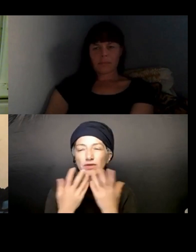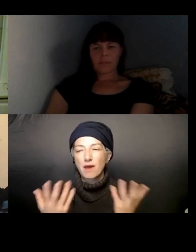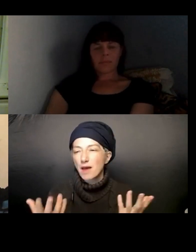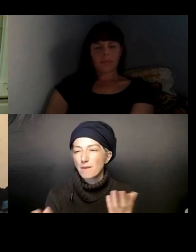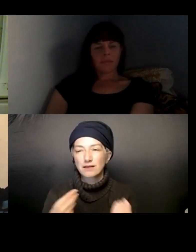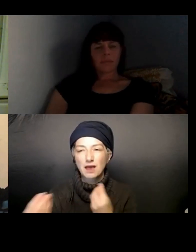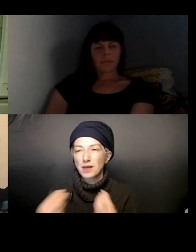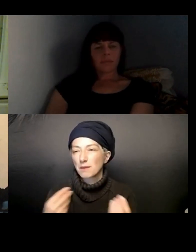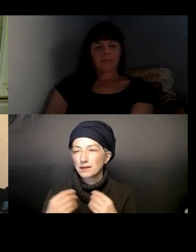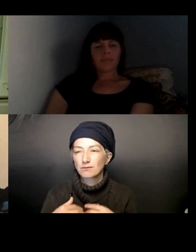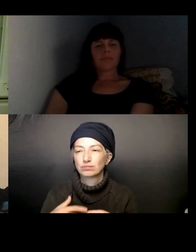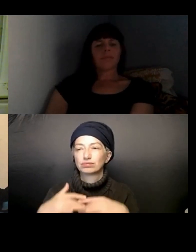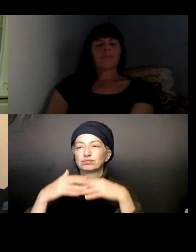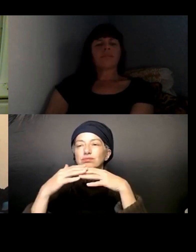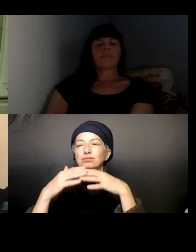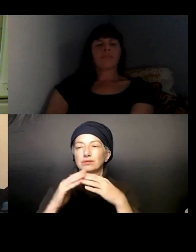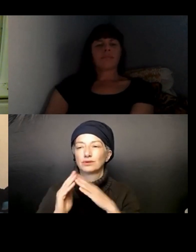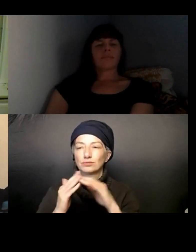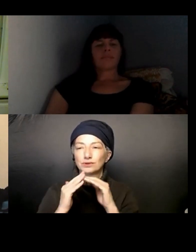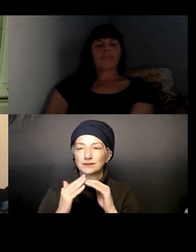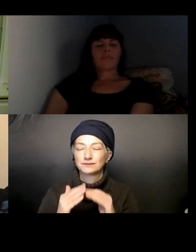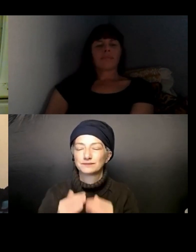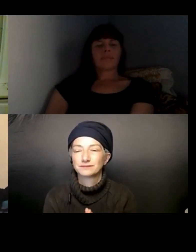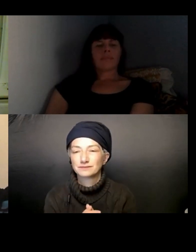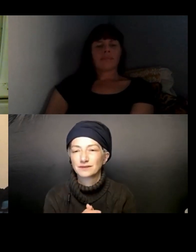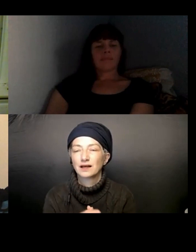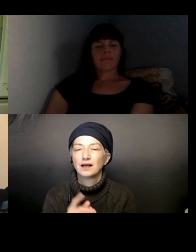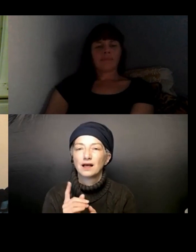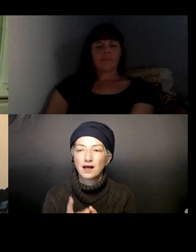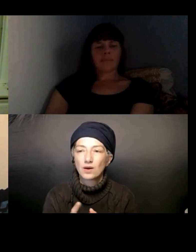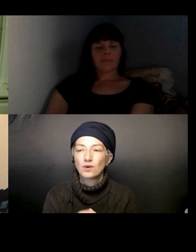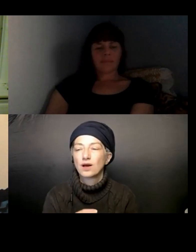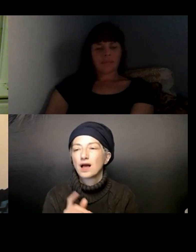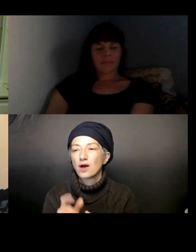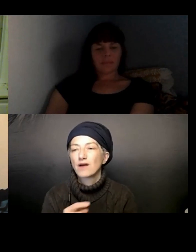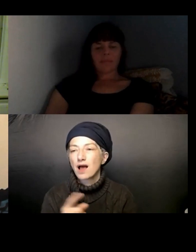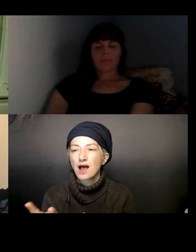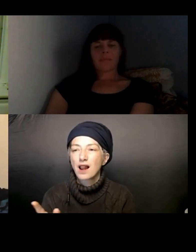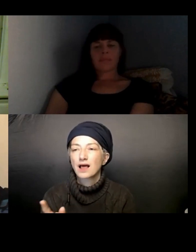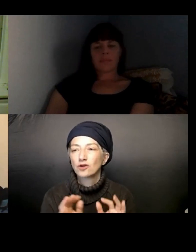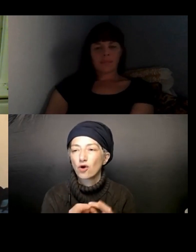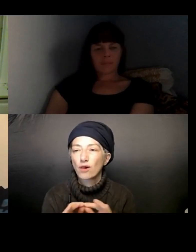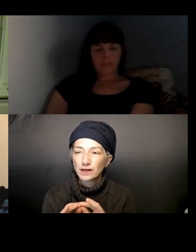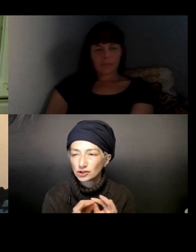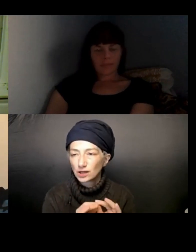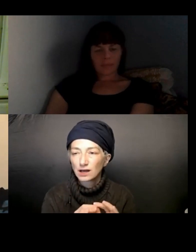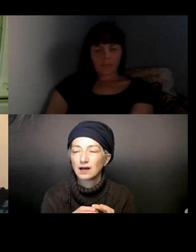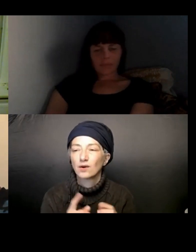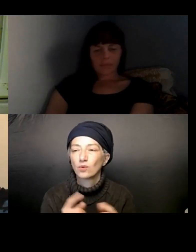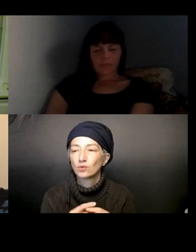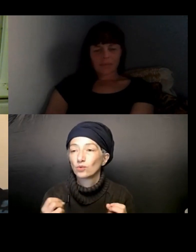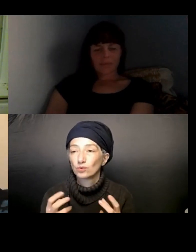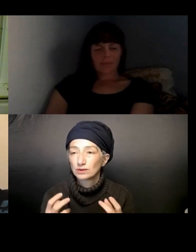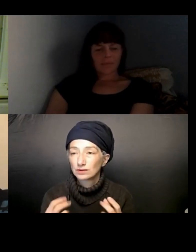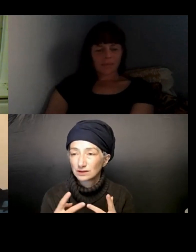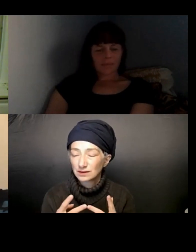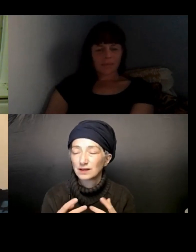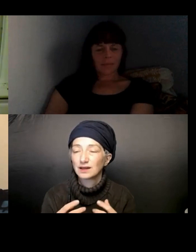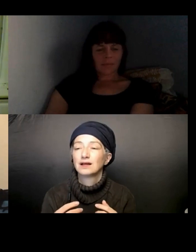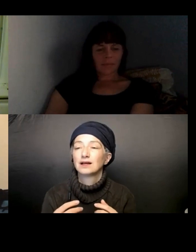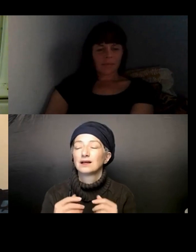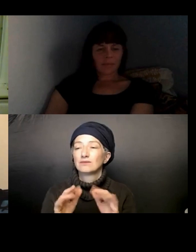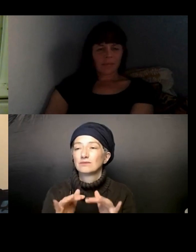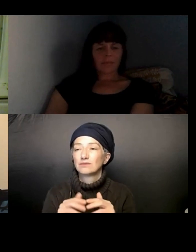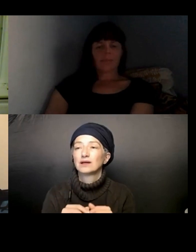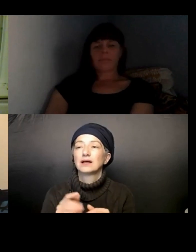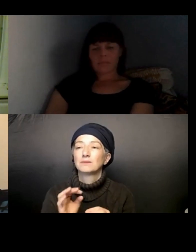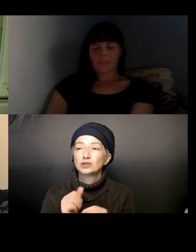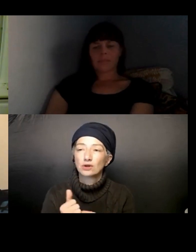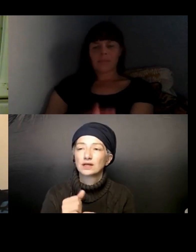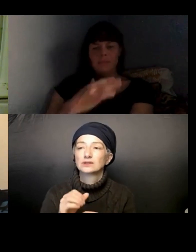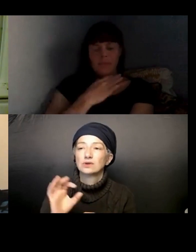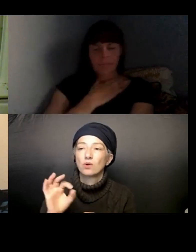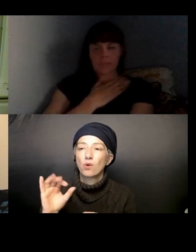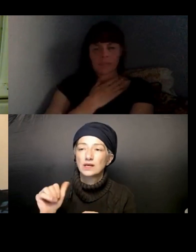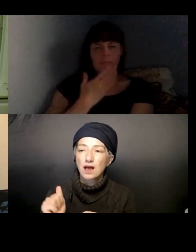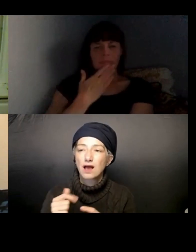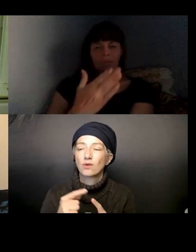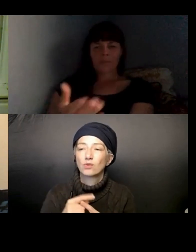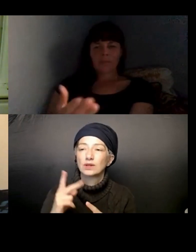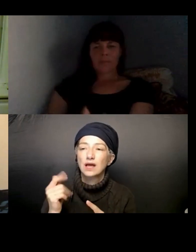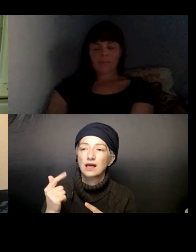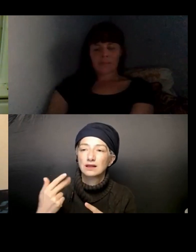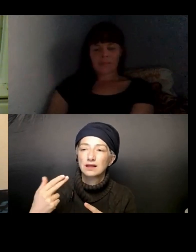And also, to all our interpreters and captioners, specifically Oya and Kathleen, the sign language interpreters,